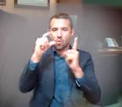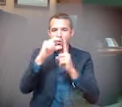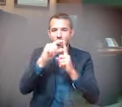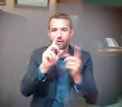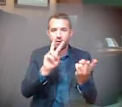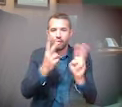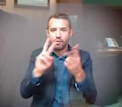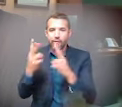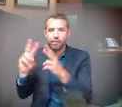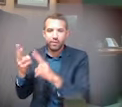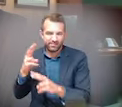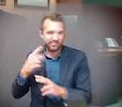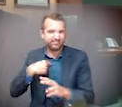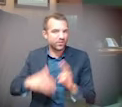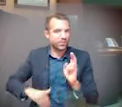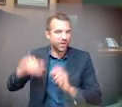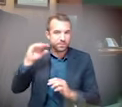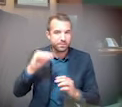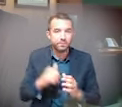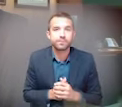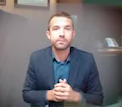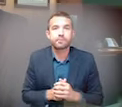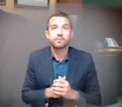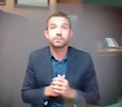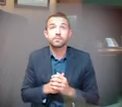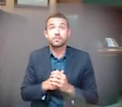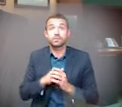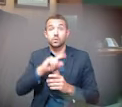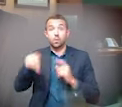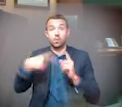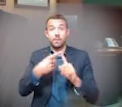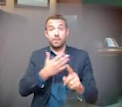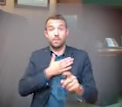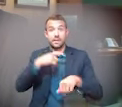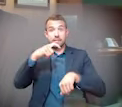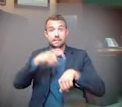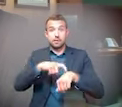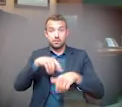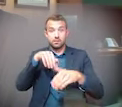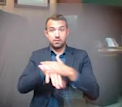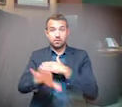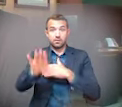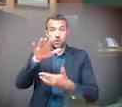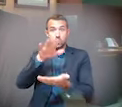And special education was created right around the time I really started going to school.